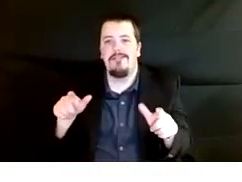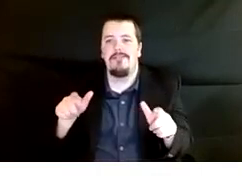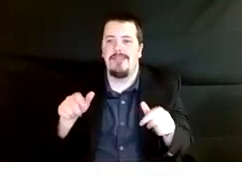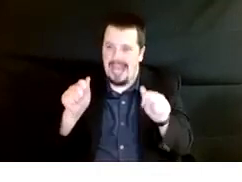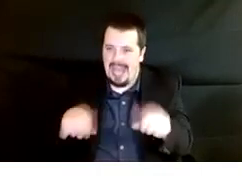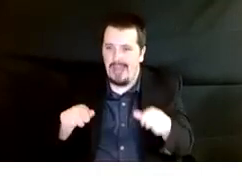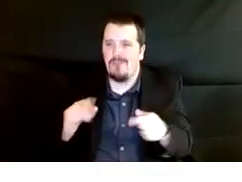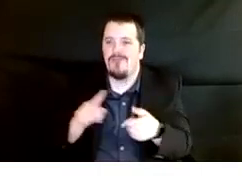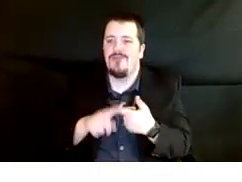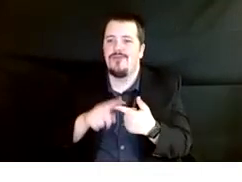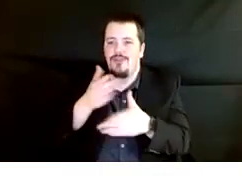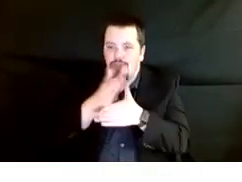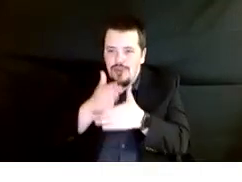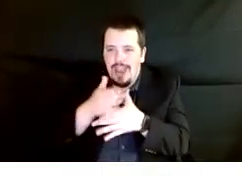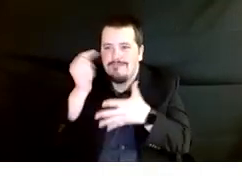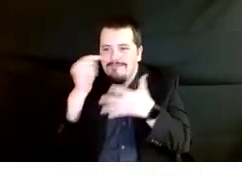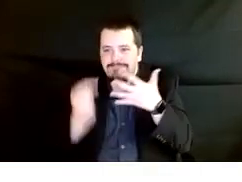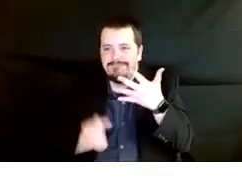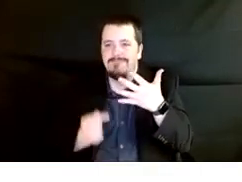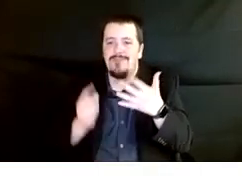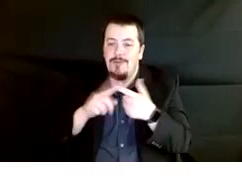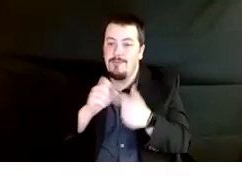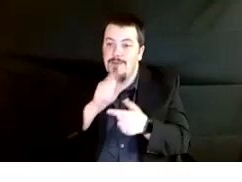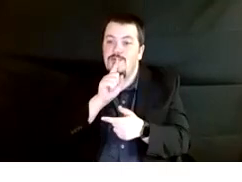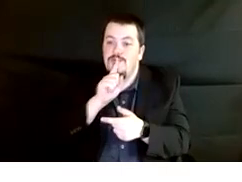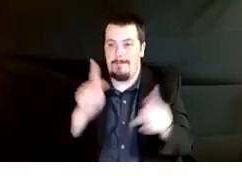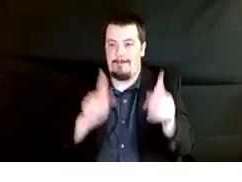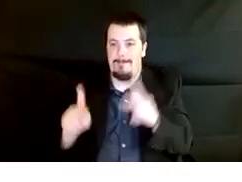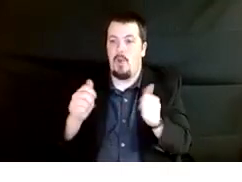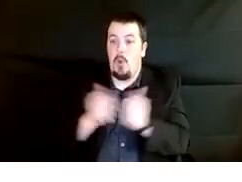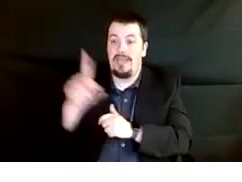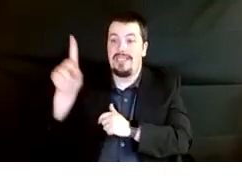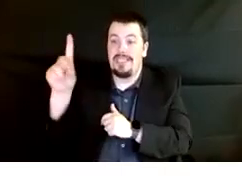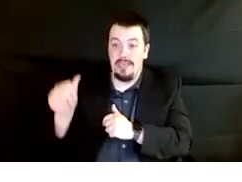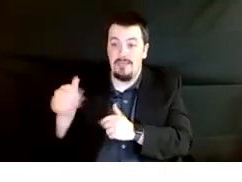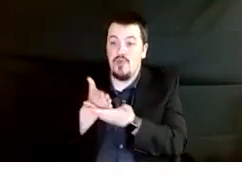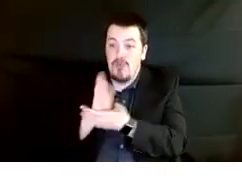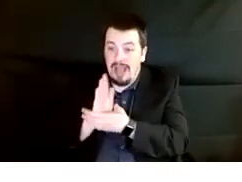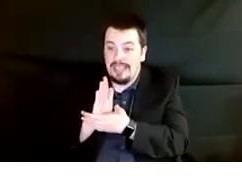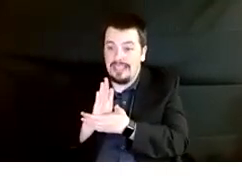to, to share these things to ensure that people with disabilities' rights are upheld and that